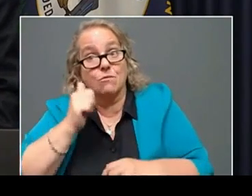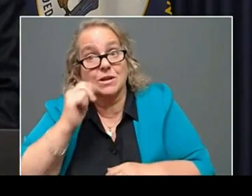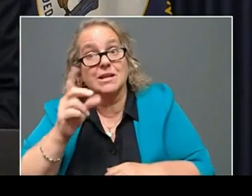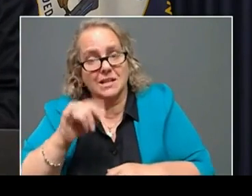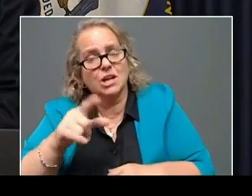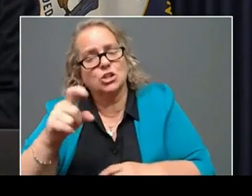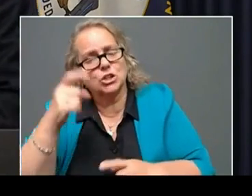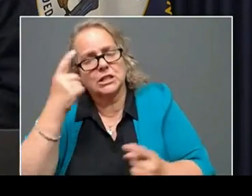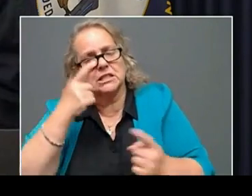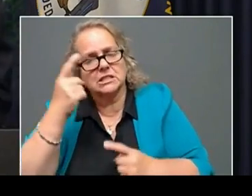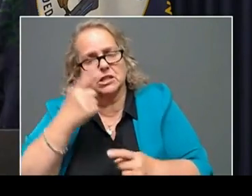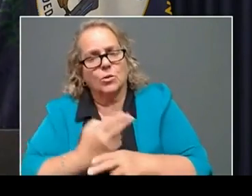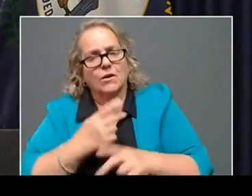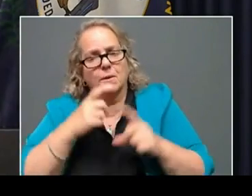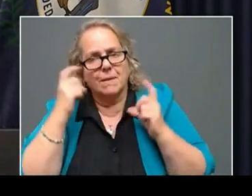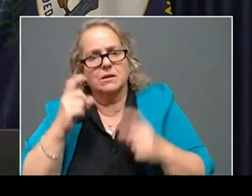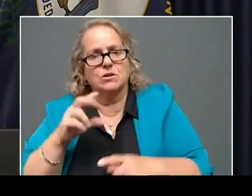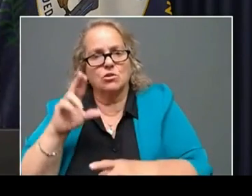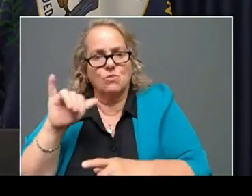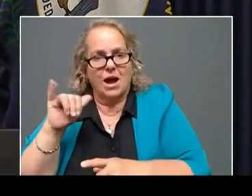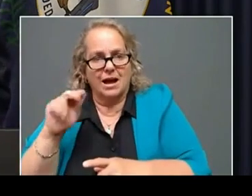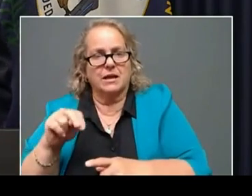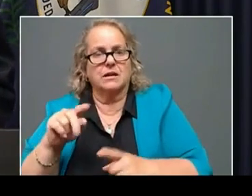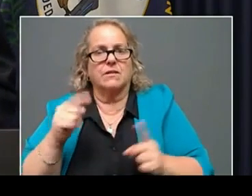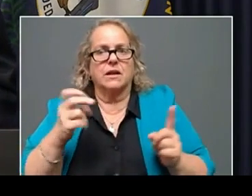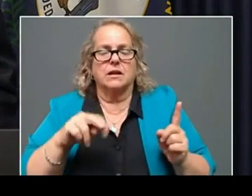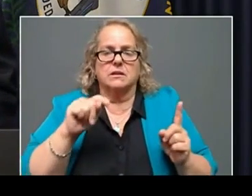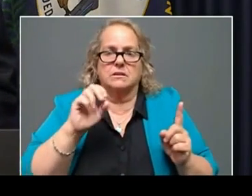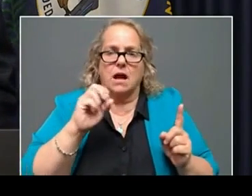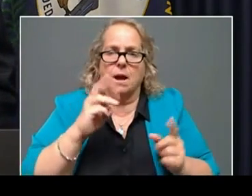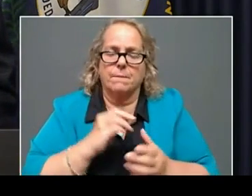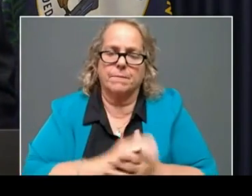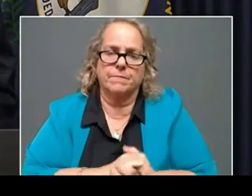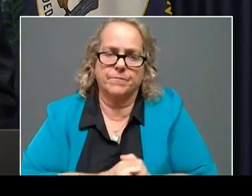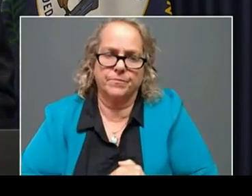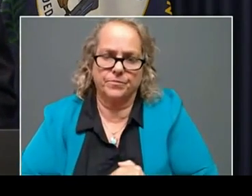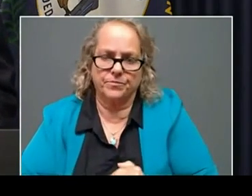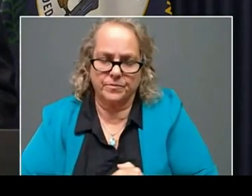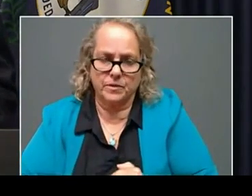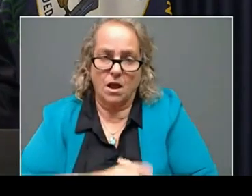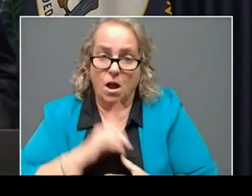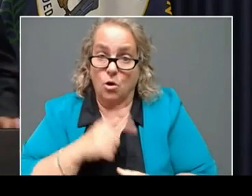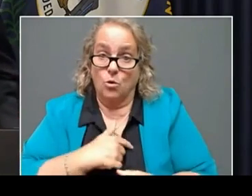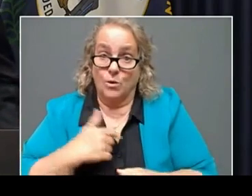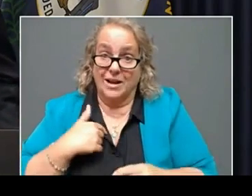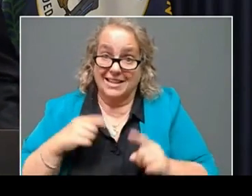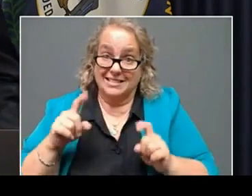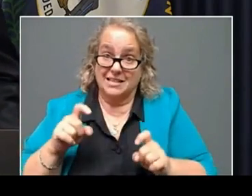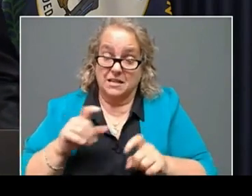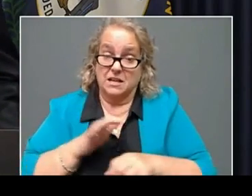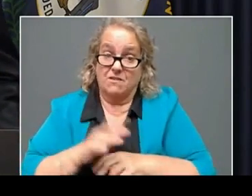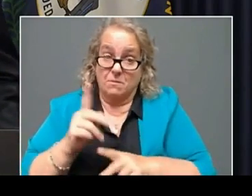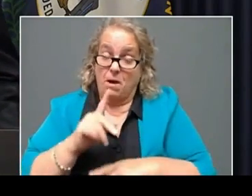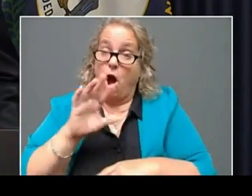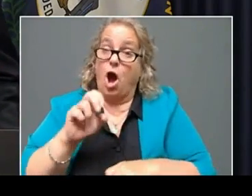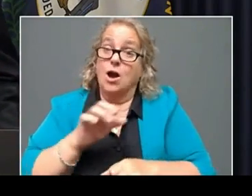Ryan and then tom and then we'll have to wrap up. Are we testing enough people are enough people getting tested for us to have a good idea of what's